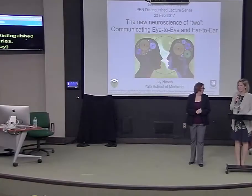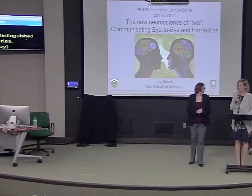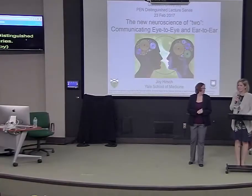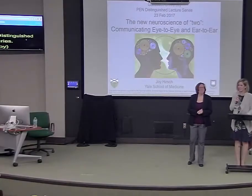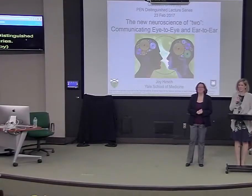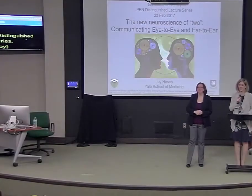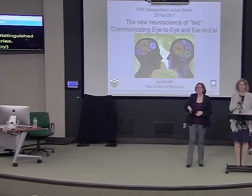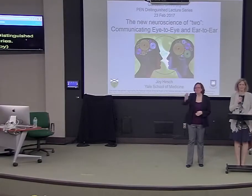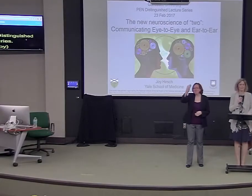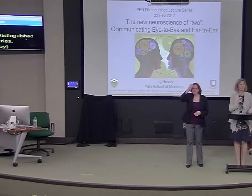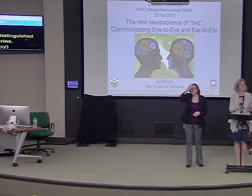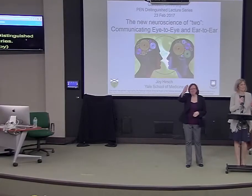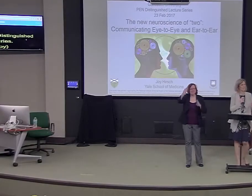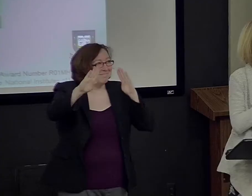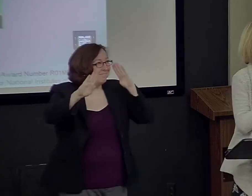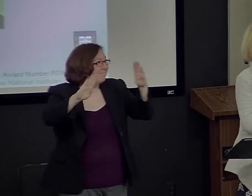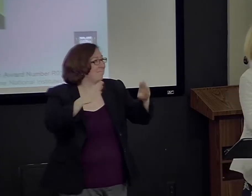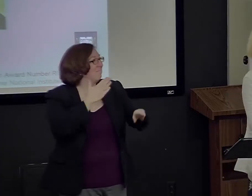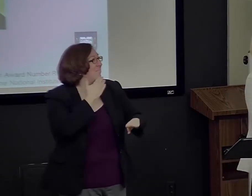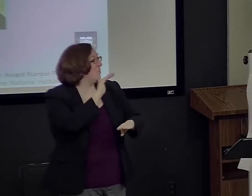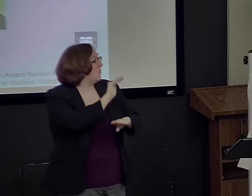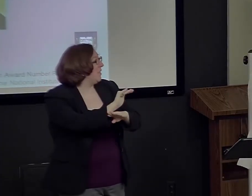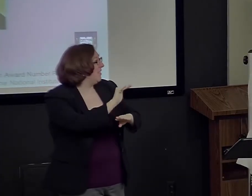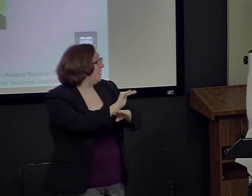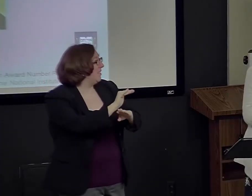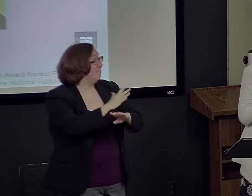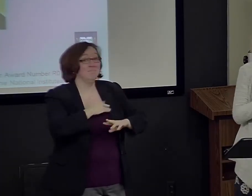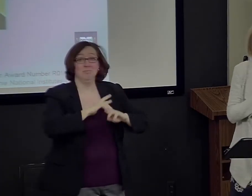Good evening, hello. Are we ready to start?